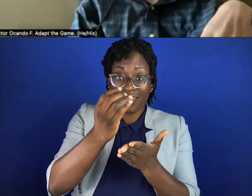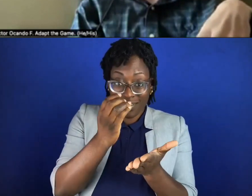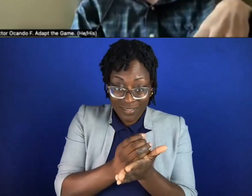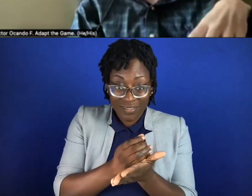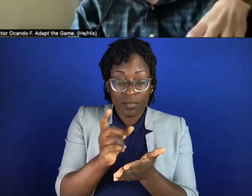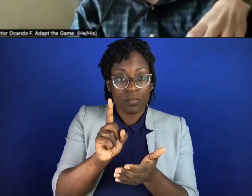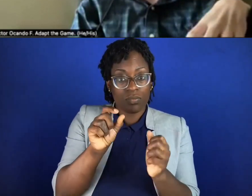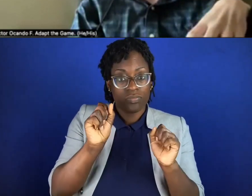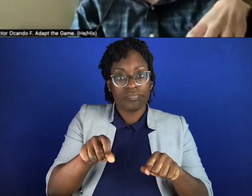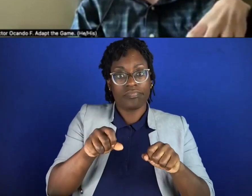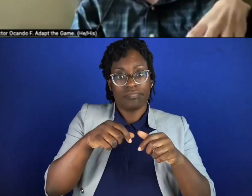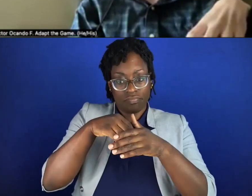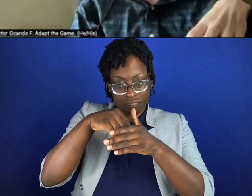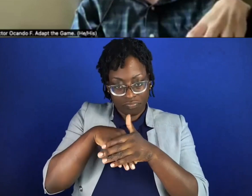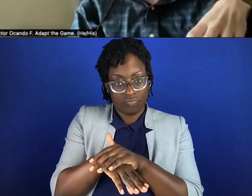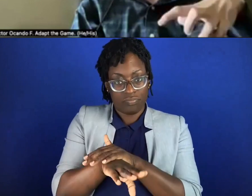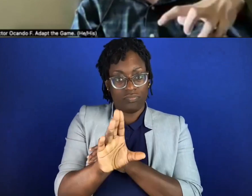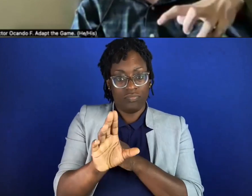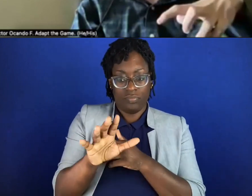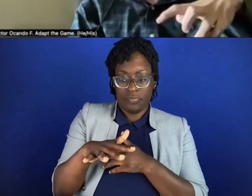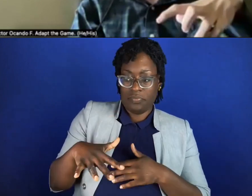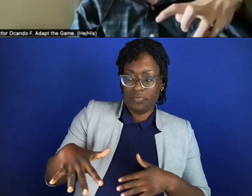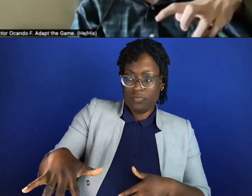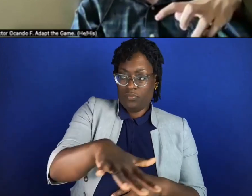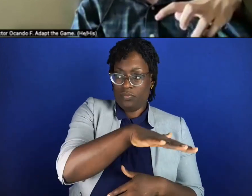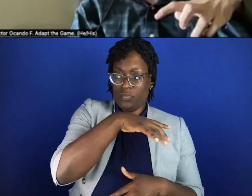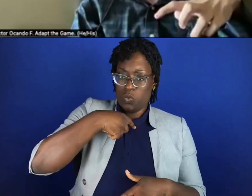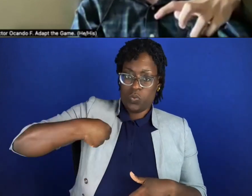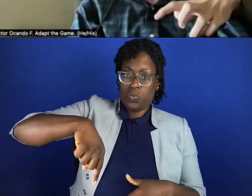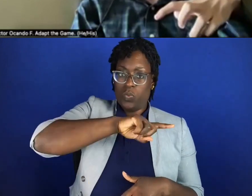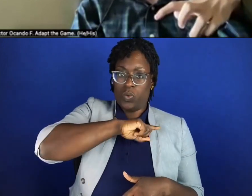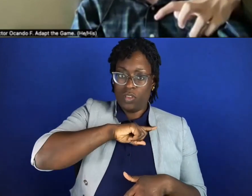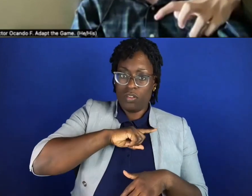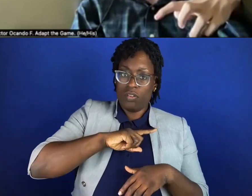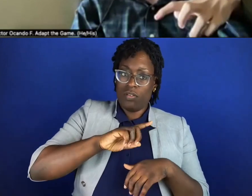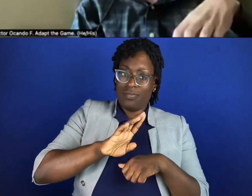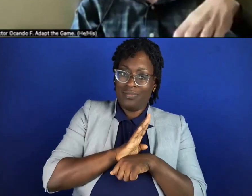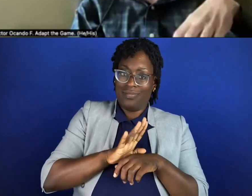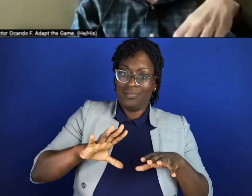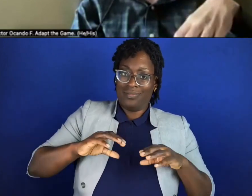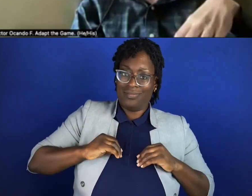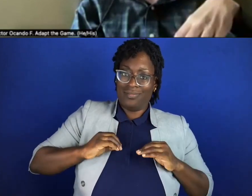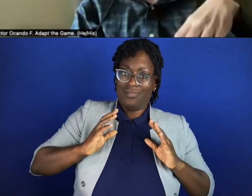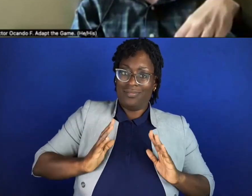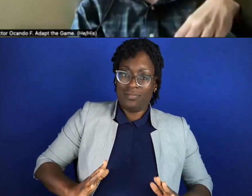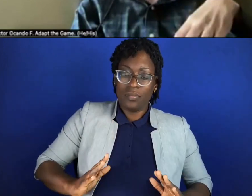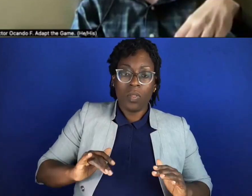with other entrepreneurs will really get you to the next level